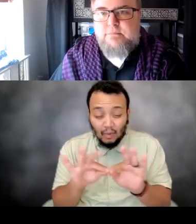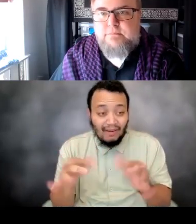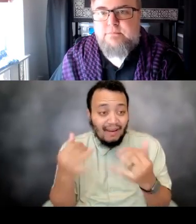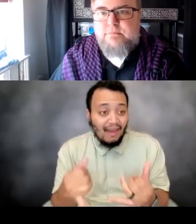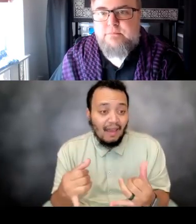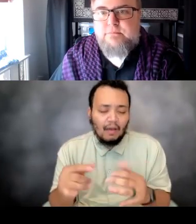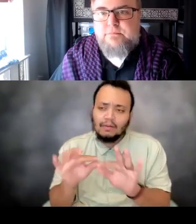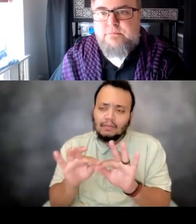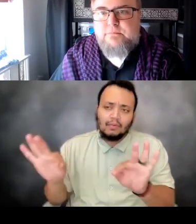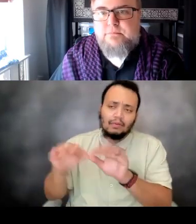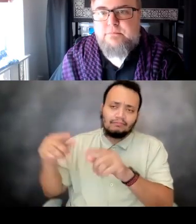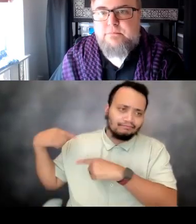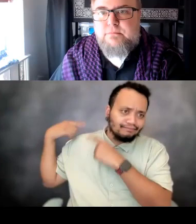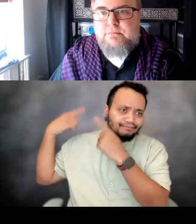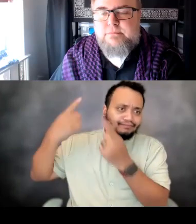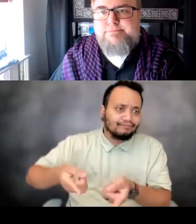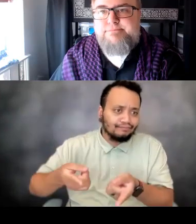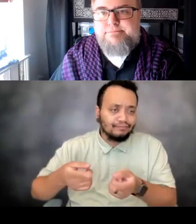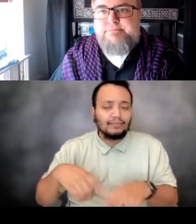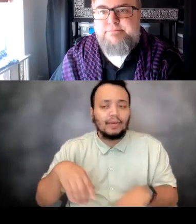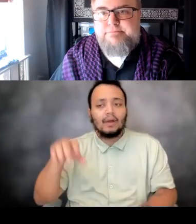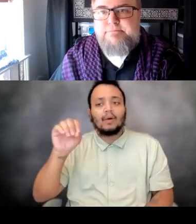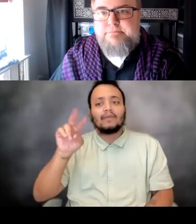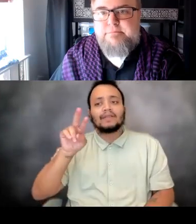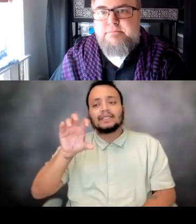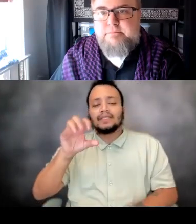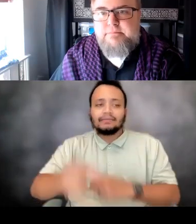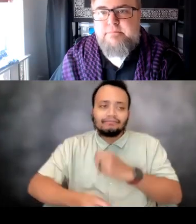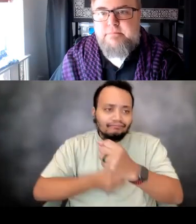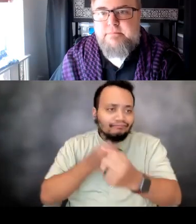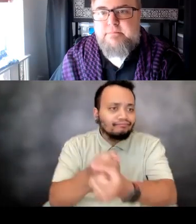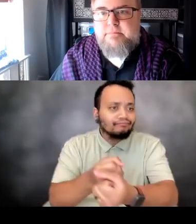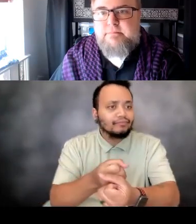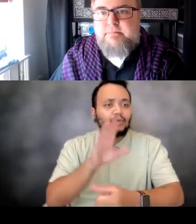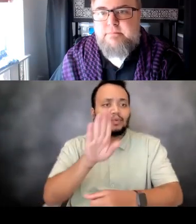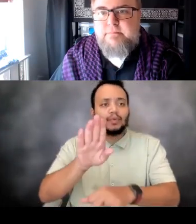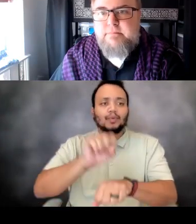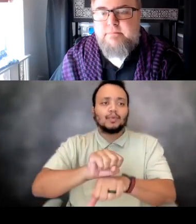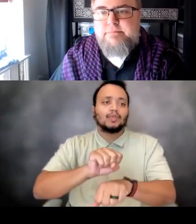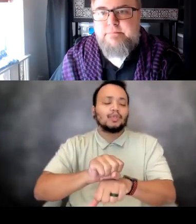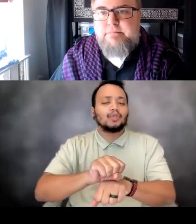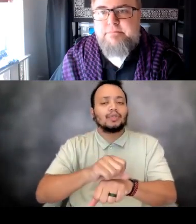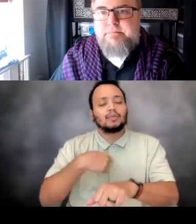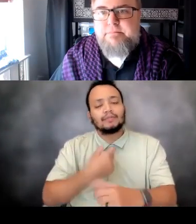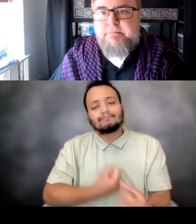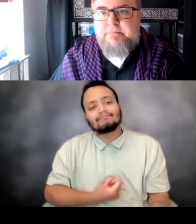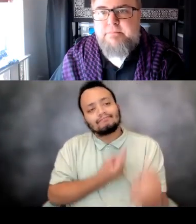but we stand with you and we know, we feel with you and feel